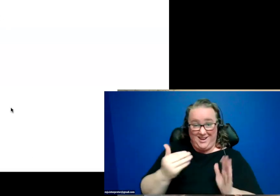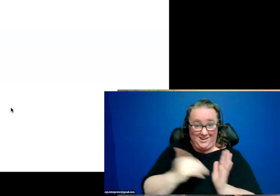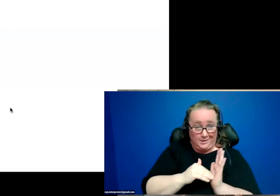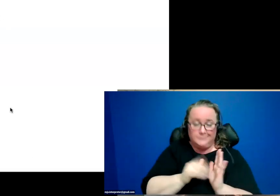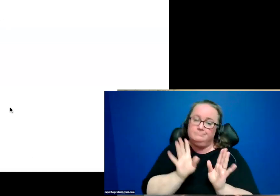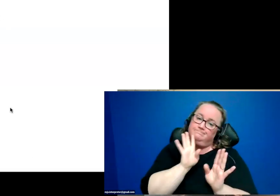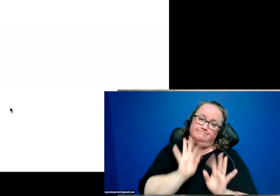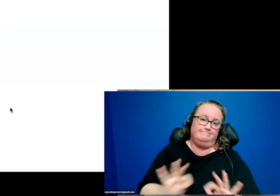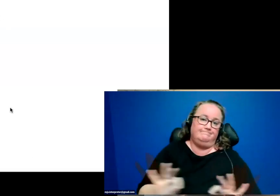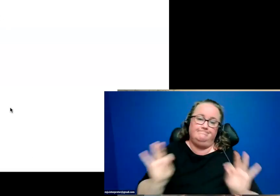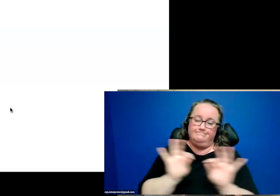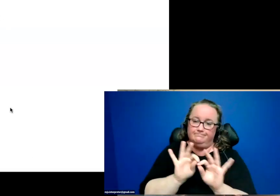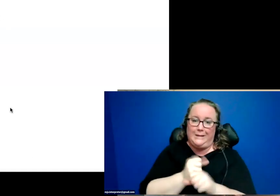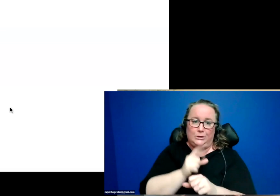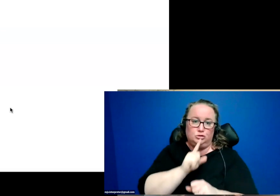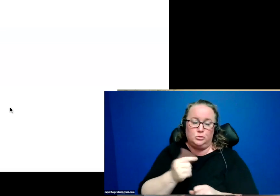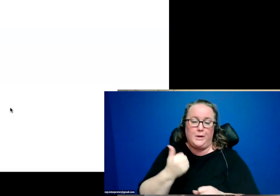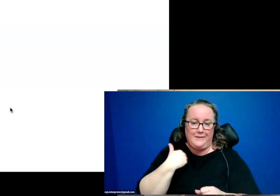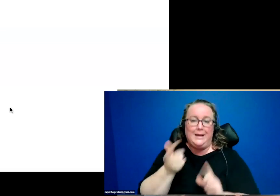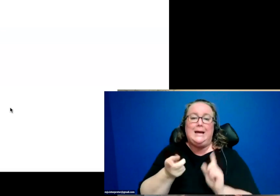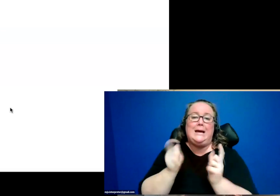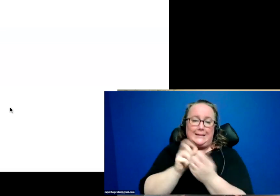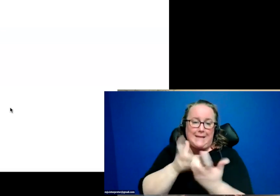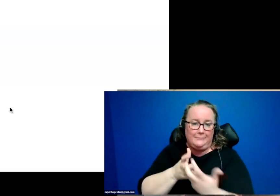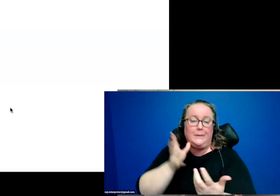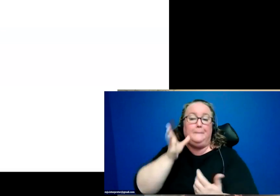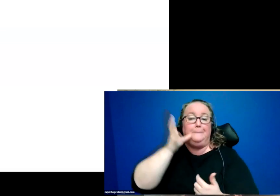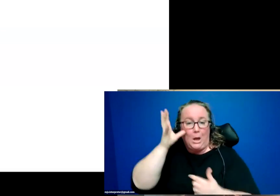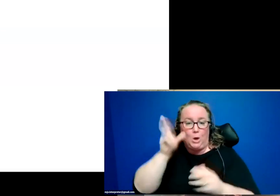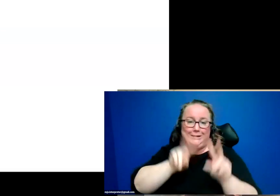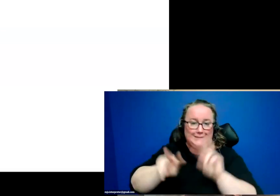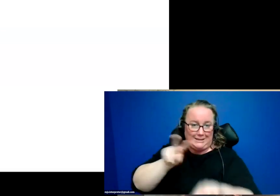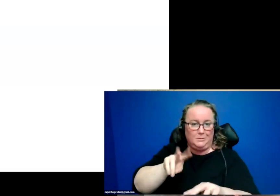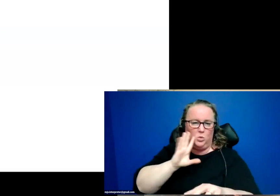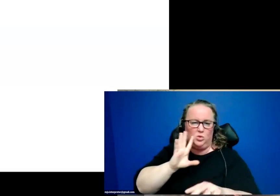an adaptive parenting assessment and things like that, which we can talk about next week.